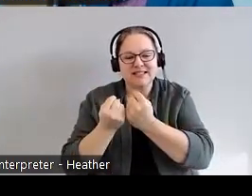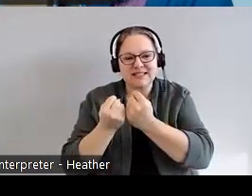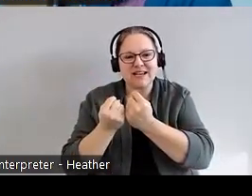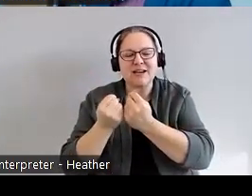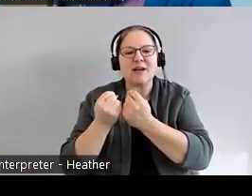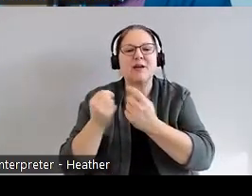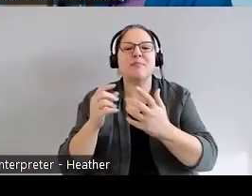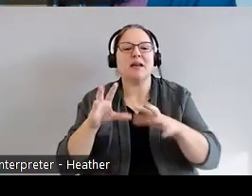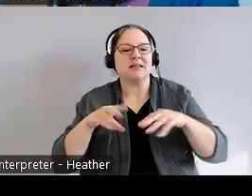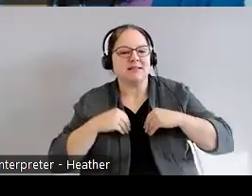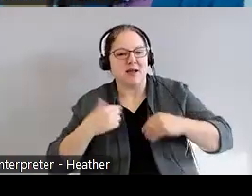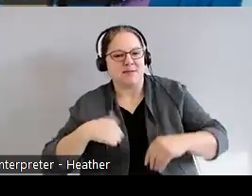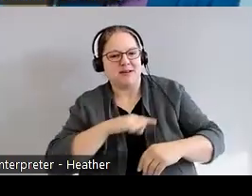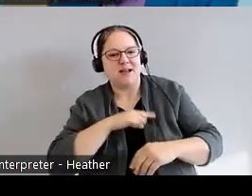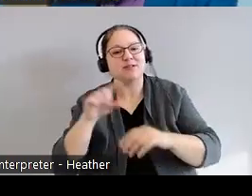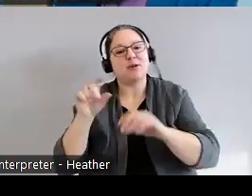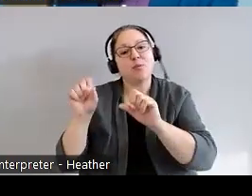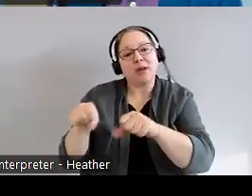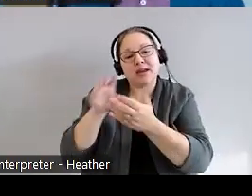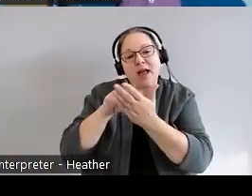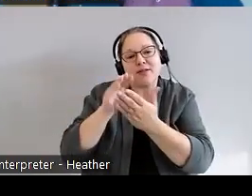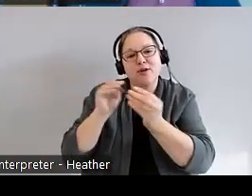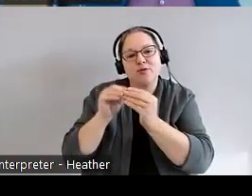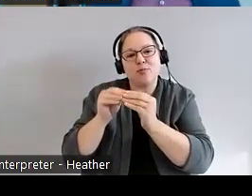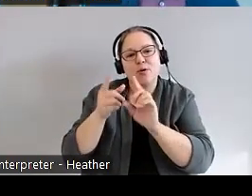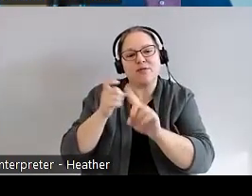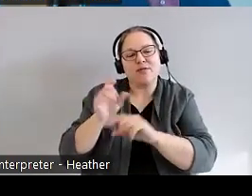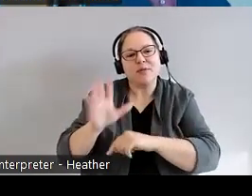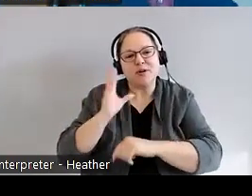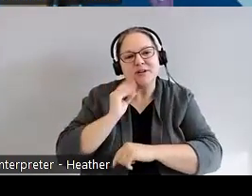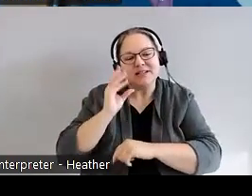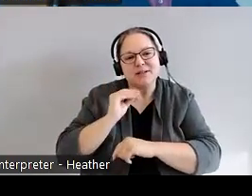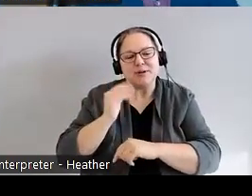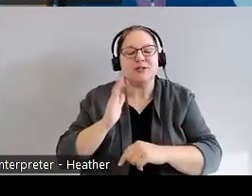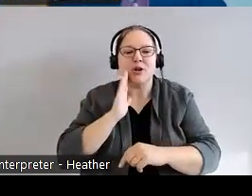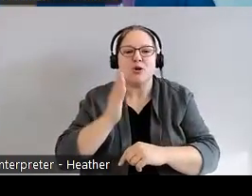us so we could learn a little bit more from their experiences and you'll be hearing more about that